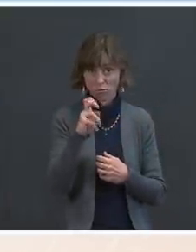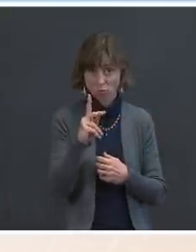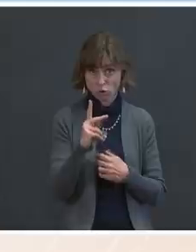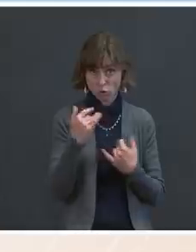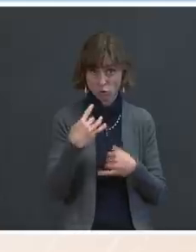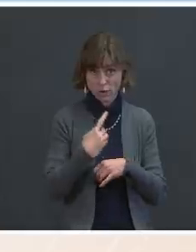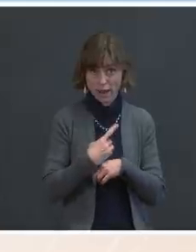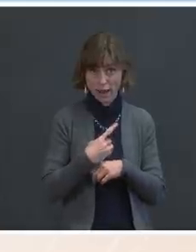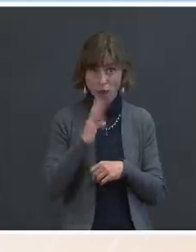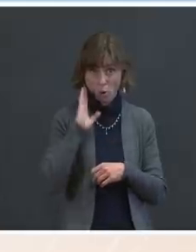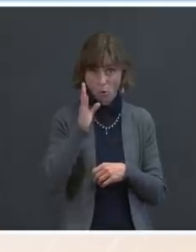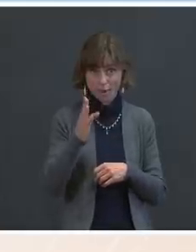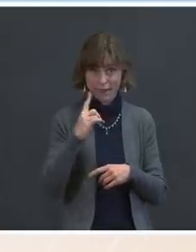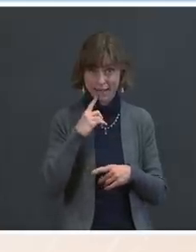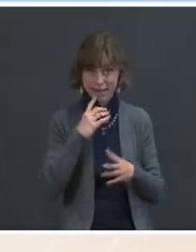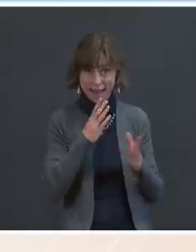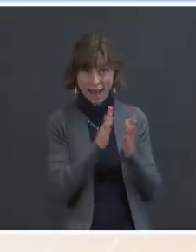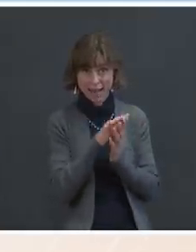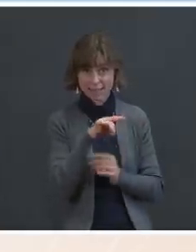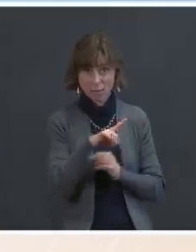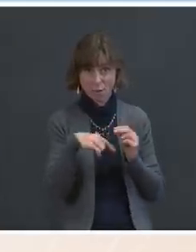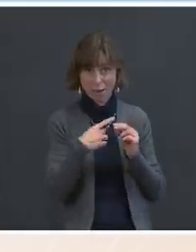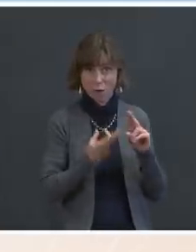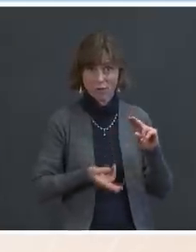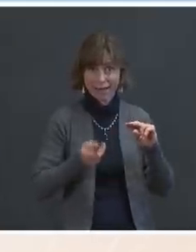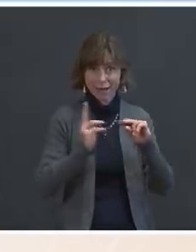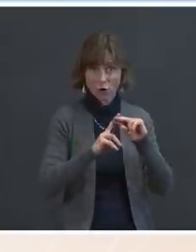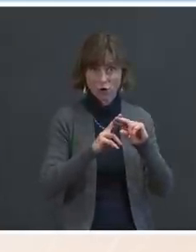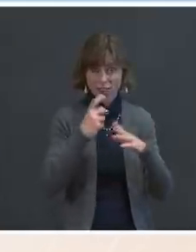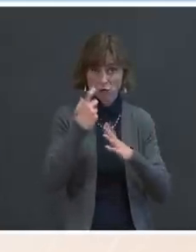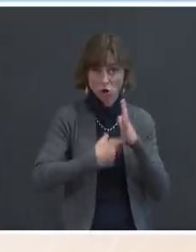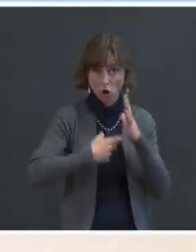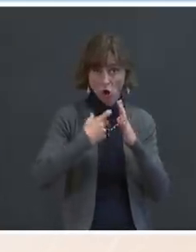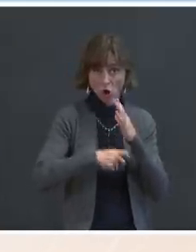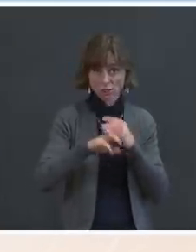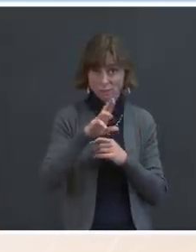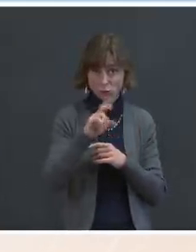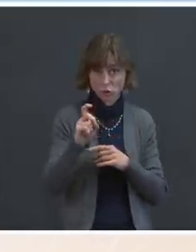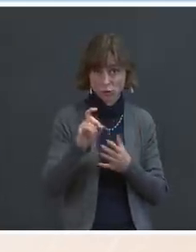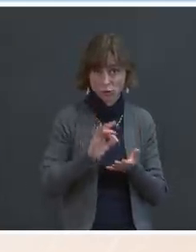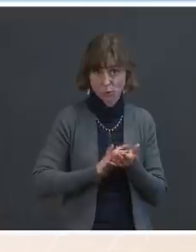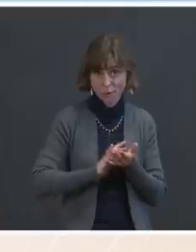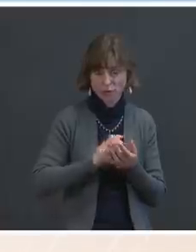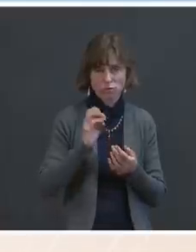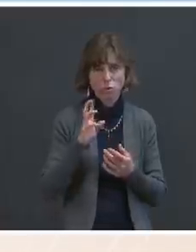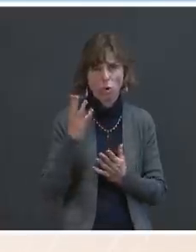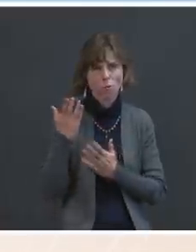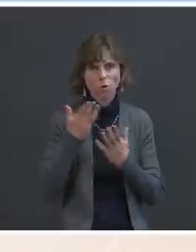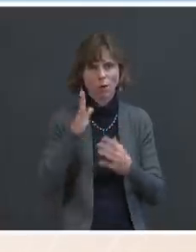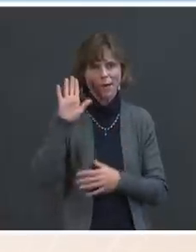on the increasing costs of prescription drugs? And does he plan to bring up his own agenda to lower drug prices?